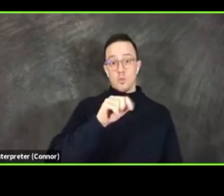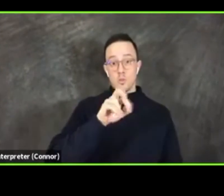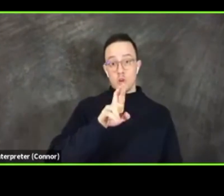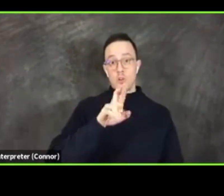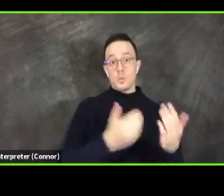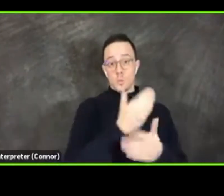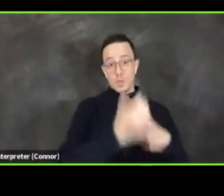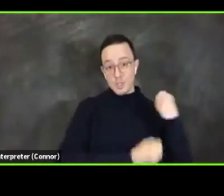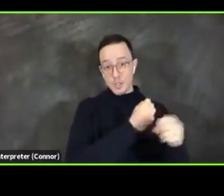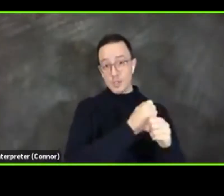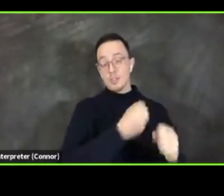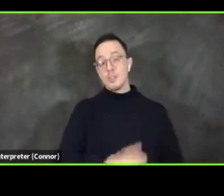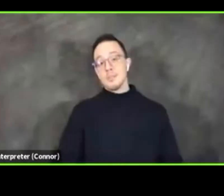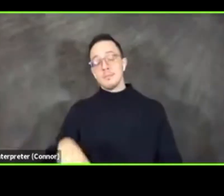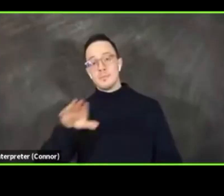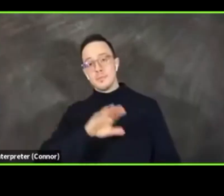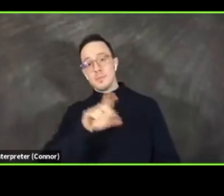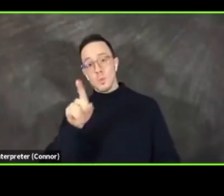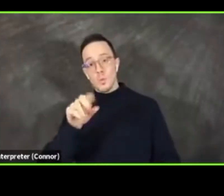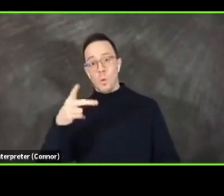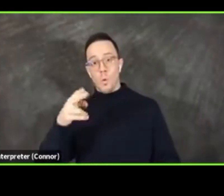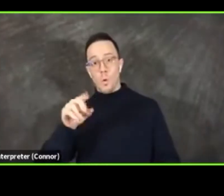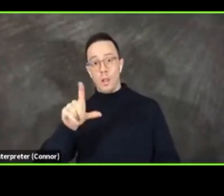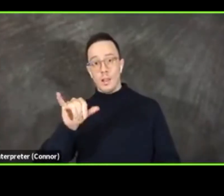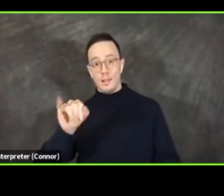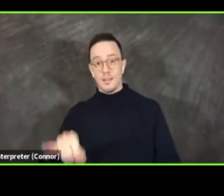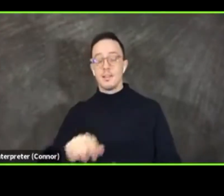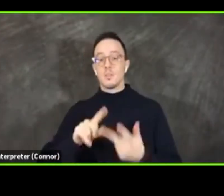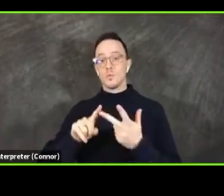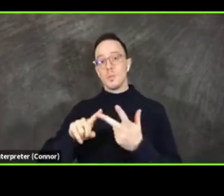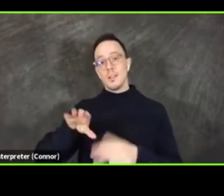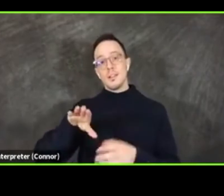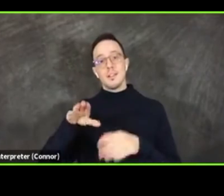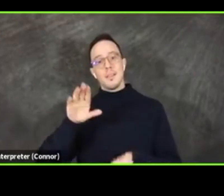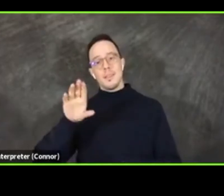OF HOLI TO EL DÍA DE LOS REYES MAGOS, IMMIGRANTS HAVE SHOWN US WHAT IT MEANS TO LIVE